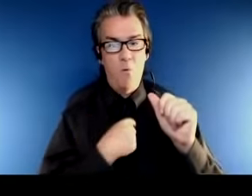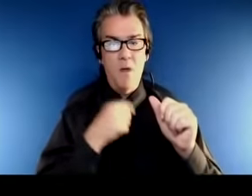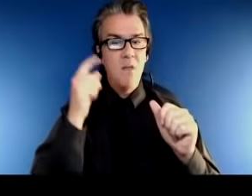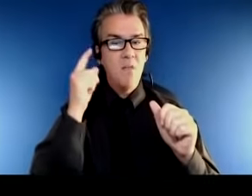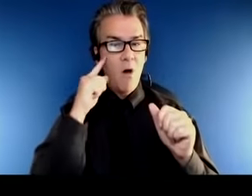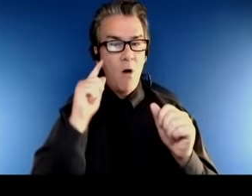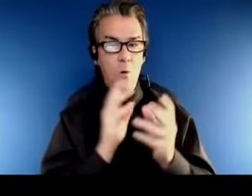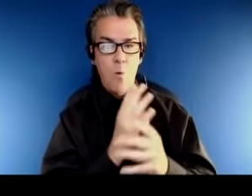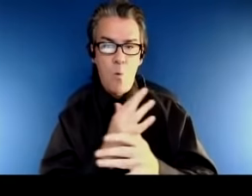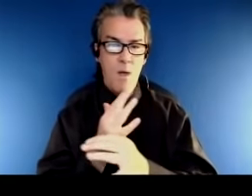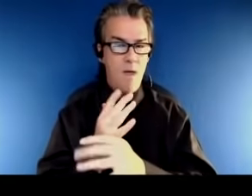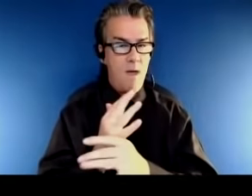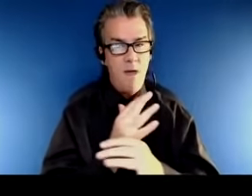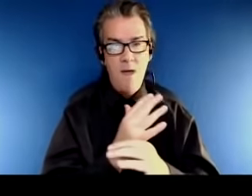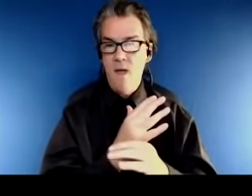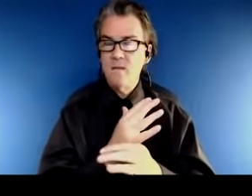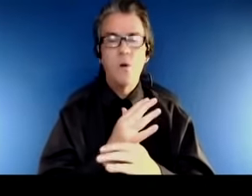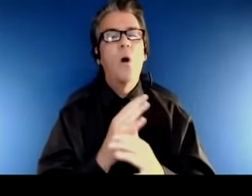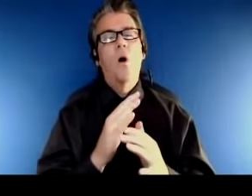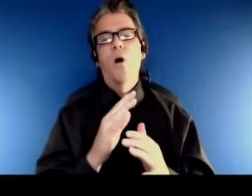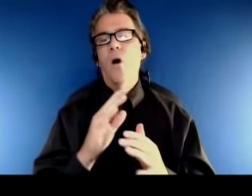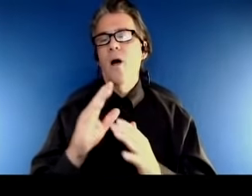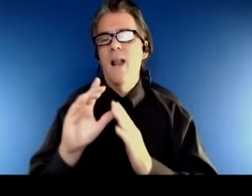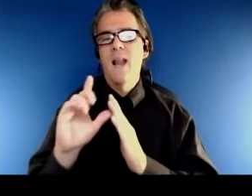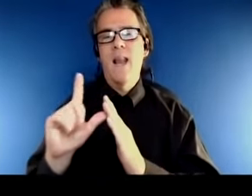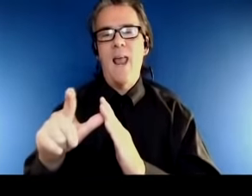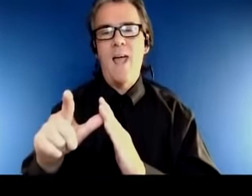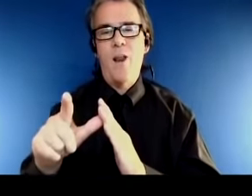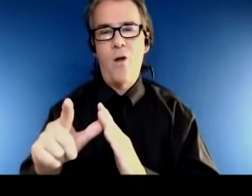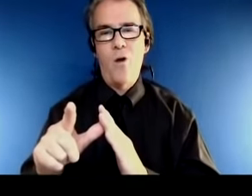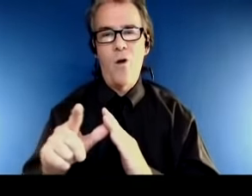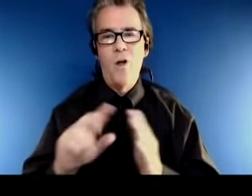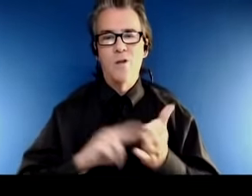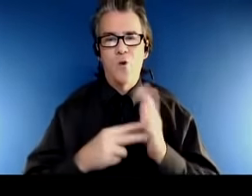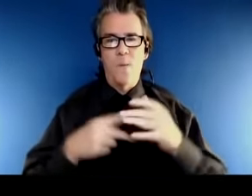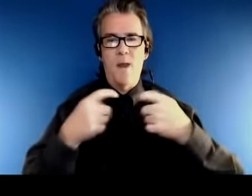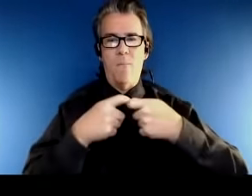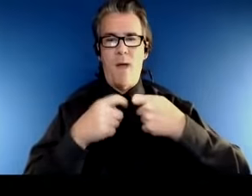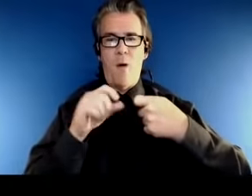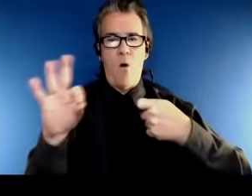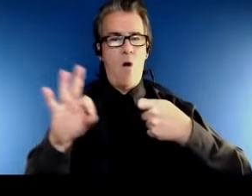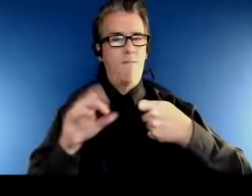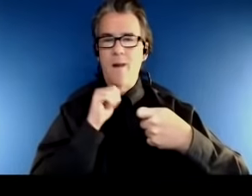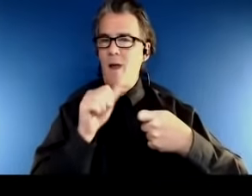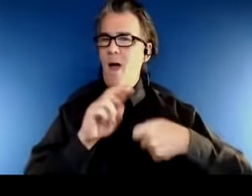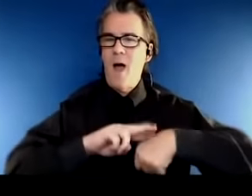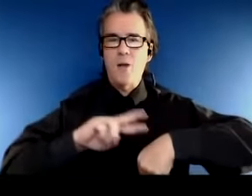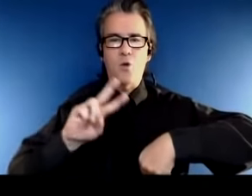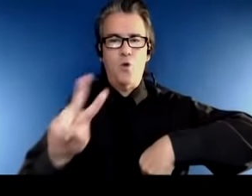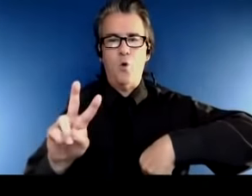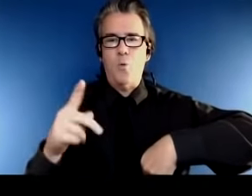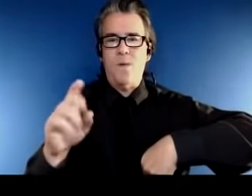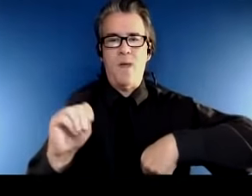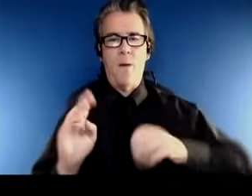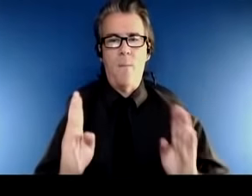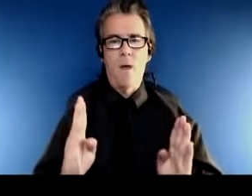concurrently while the patrols continue to progress. So it's not as if we patrol 100% of the system then restore it.